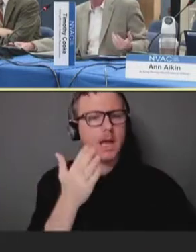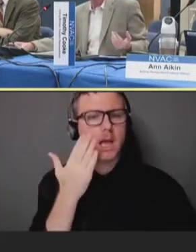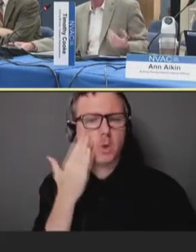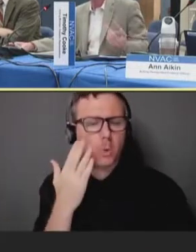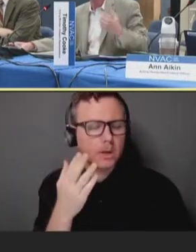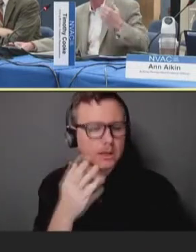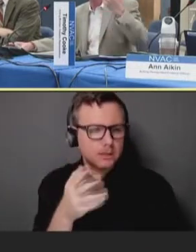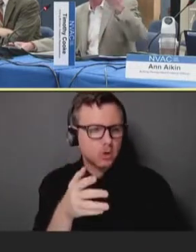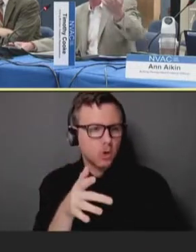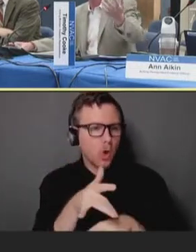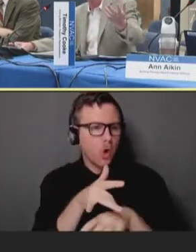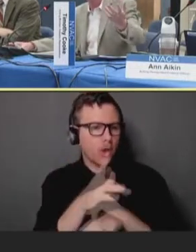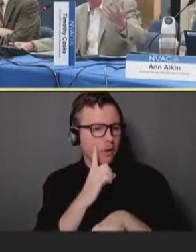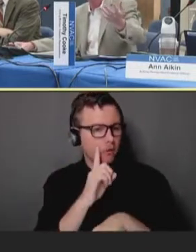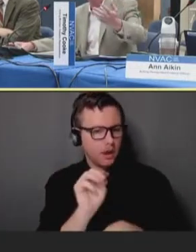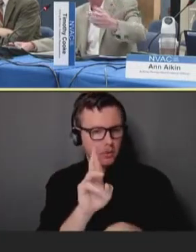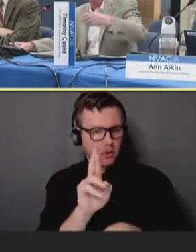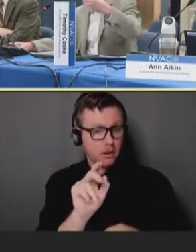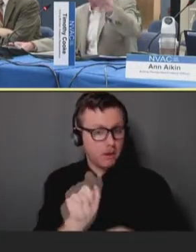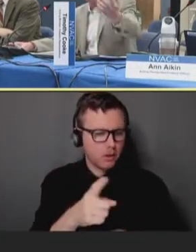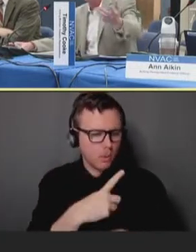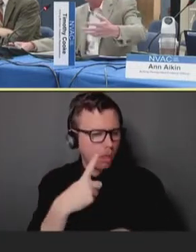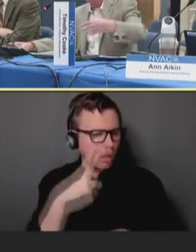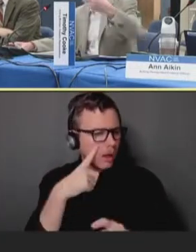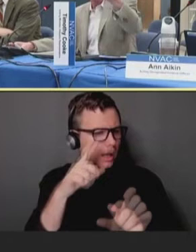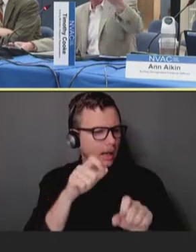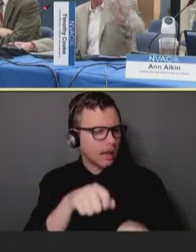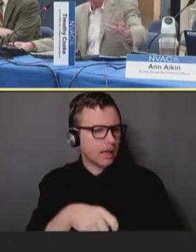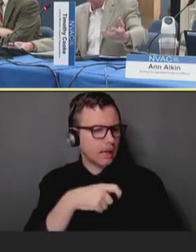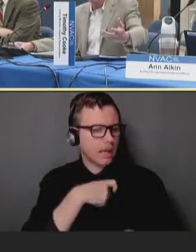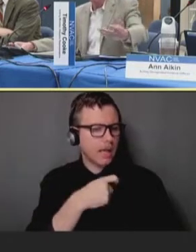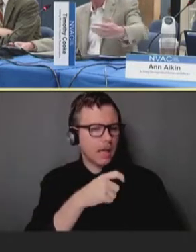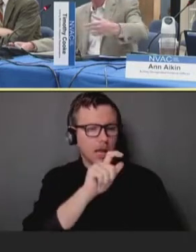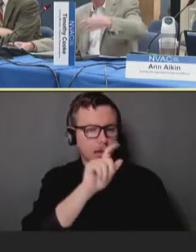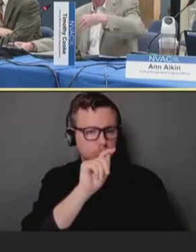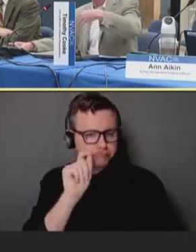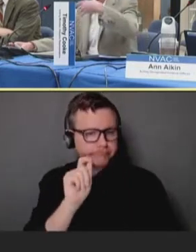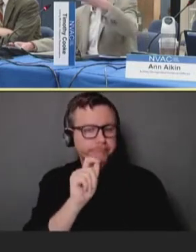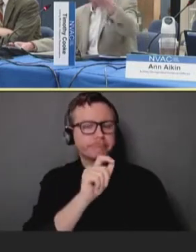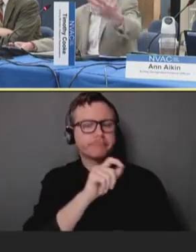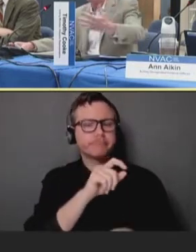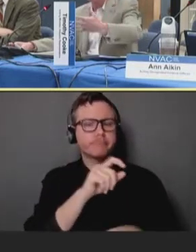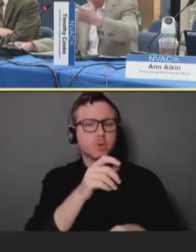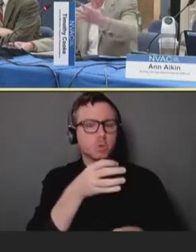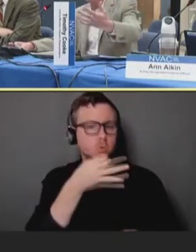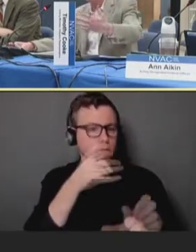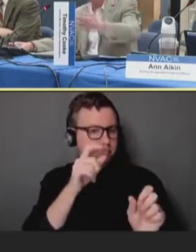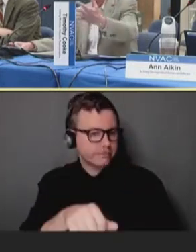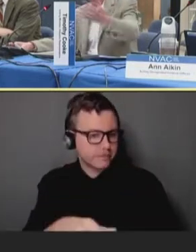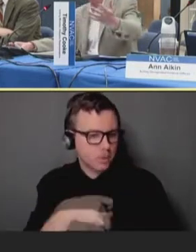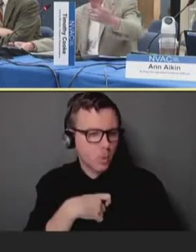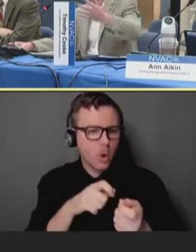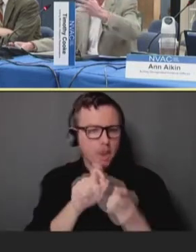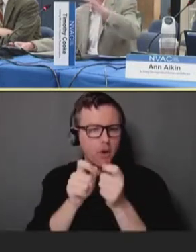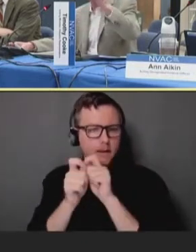Do you think it'll be able to be administered into nasally someday or modified to get a mucosal response?